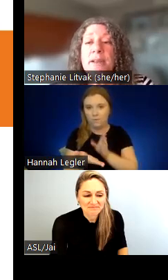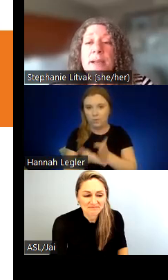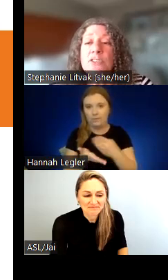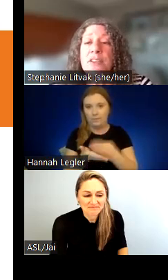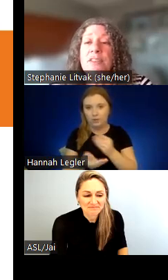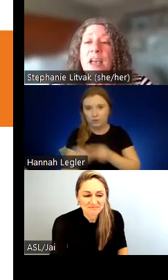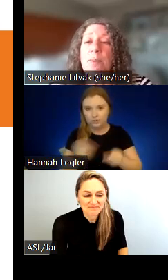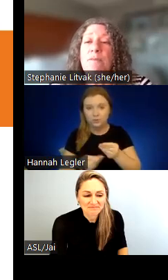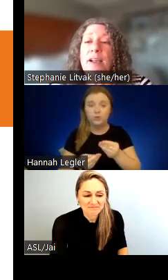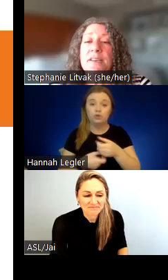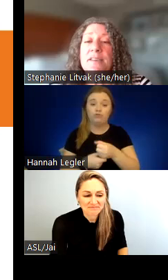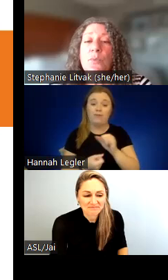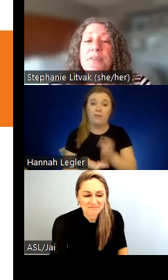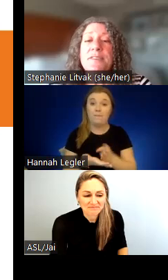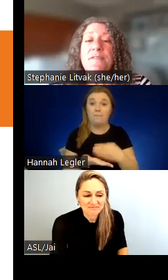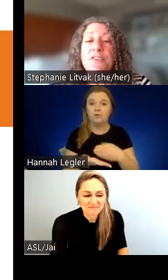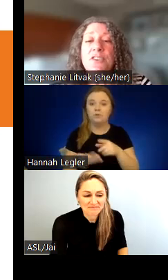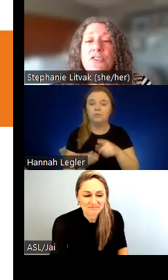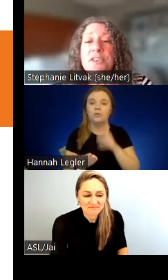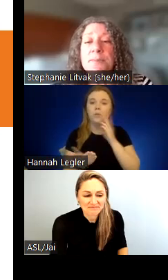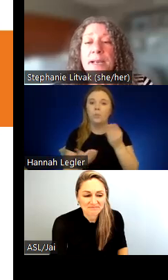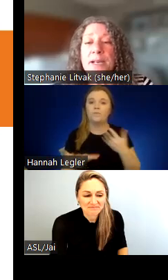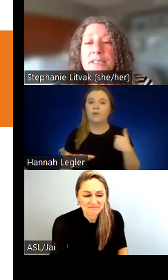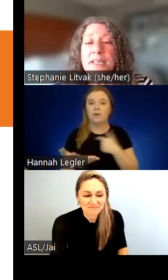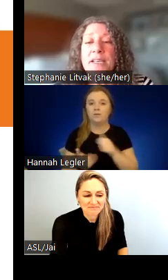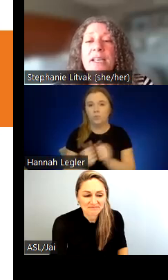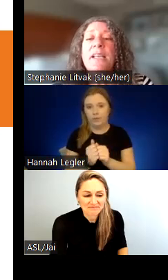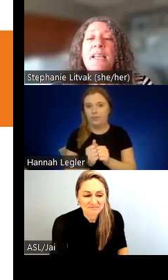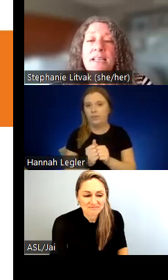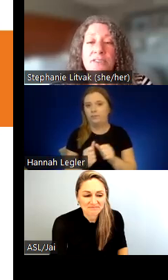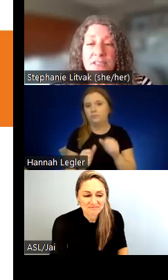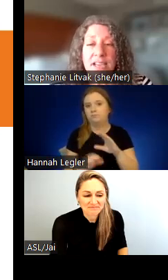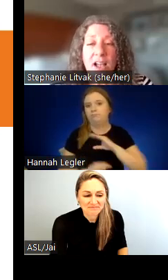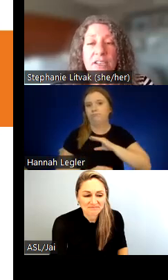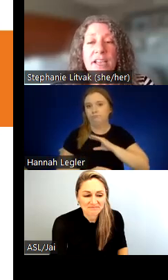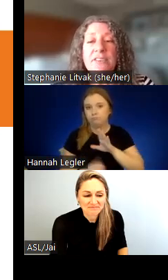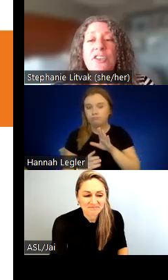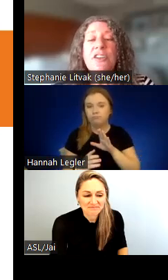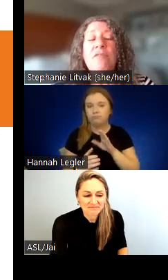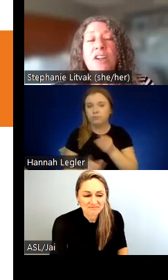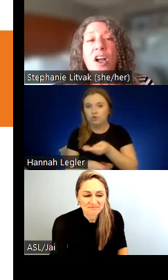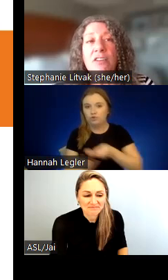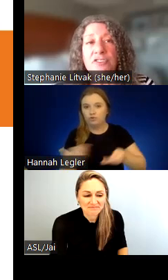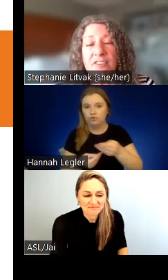Create a budget that provides us with sufficient transparency into the calculation of the contract